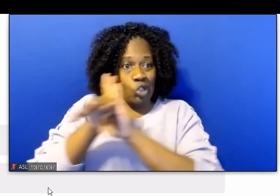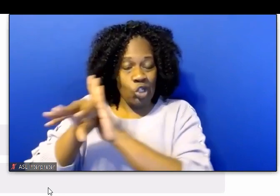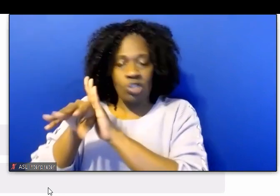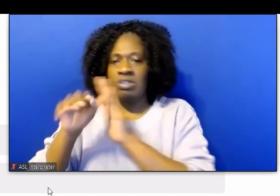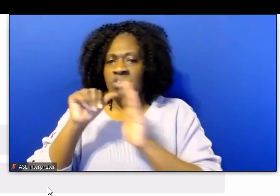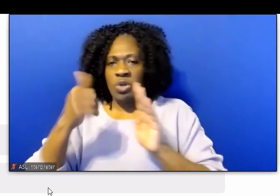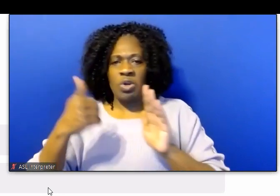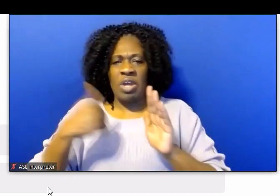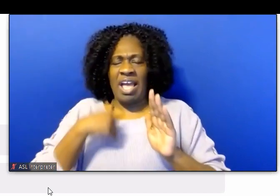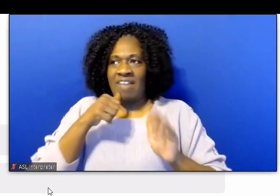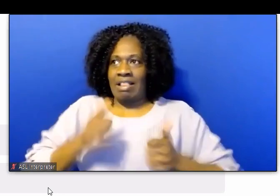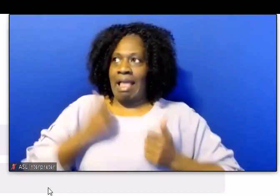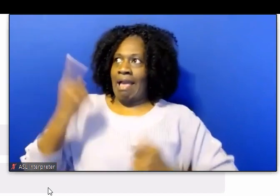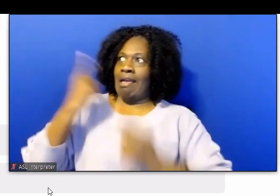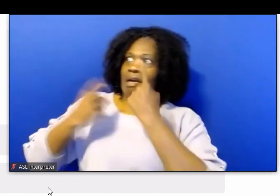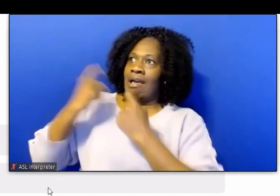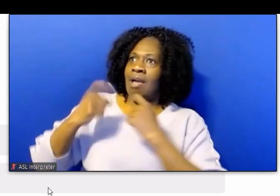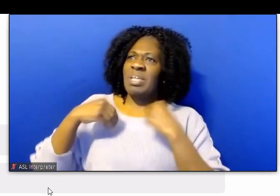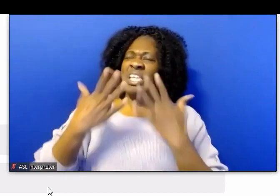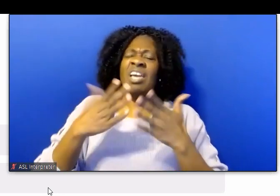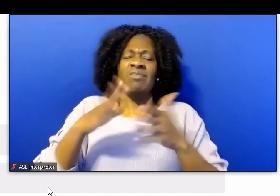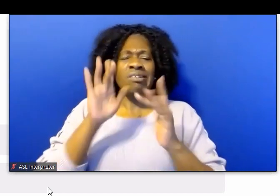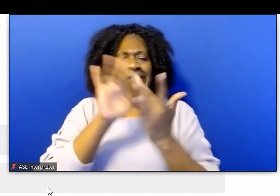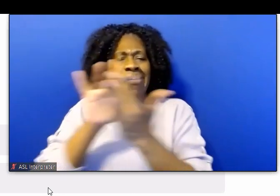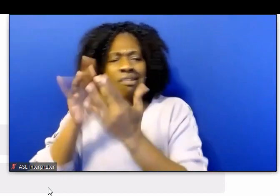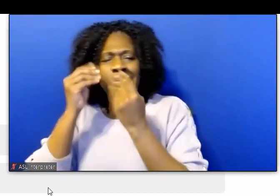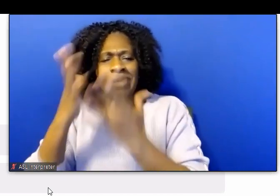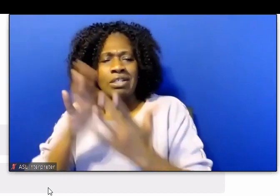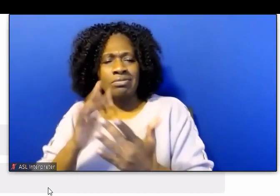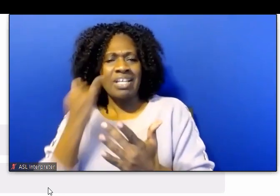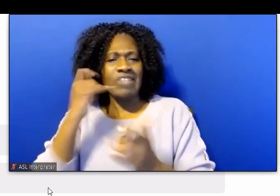live questions but we'll give you our contact information to reach out to us afterwards